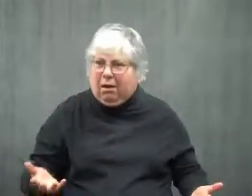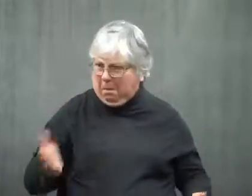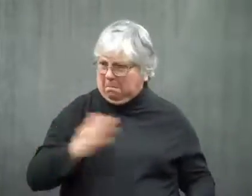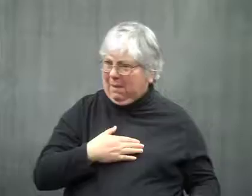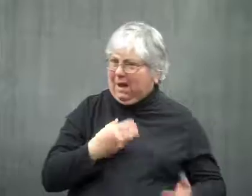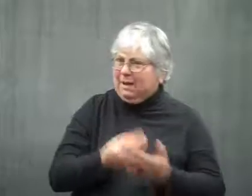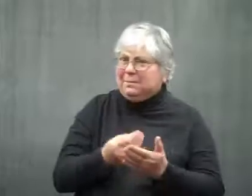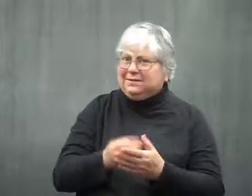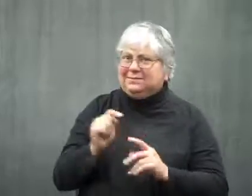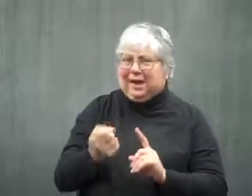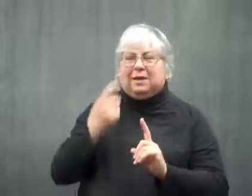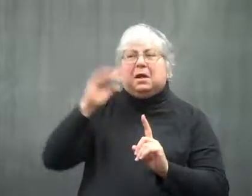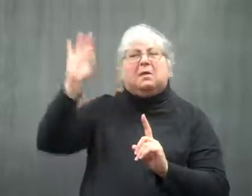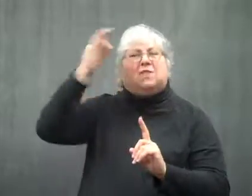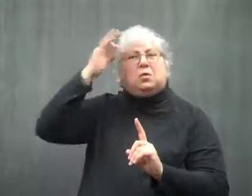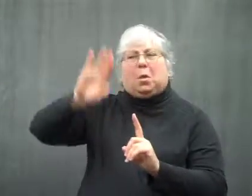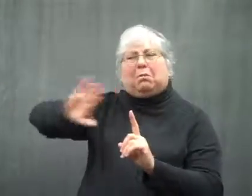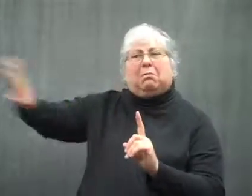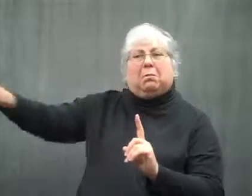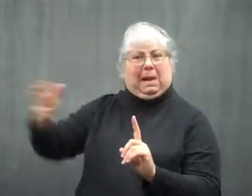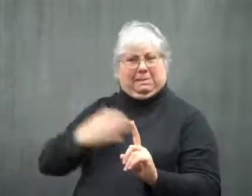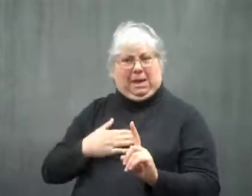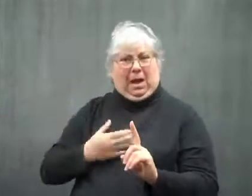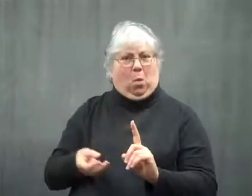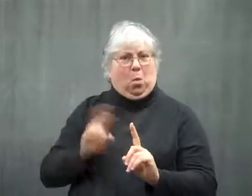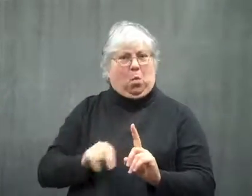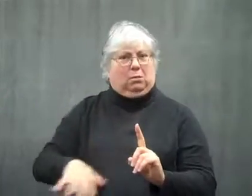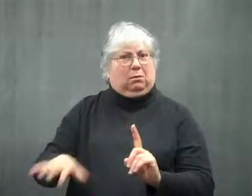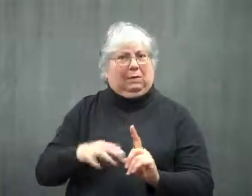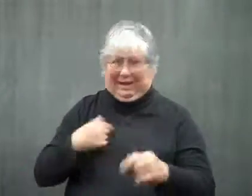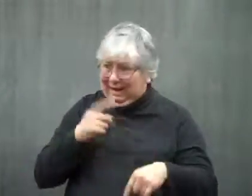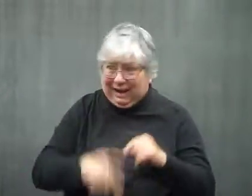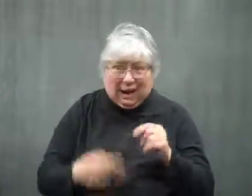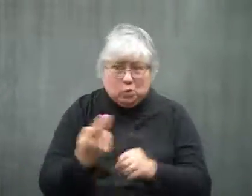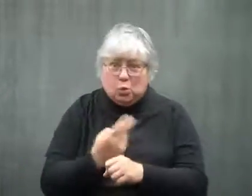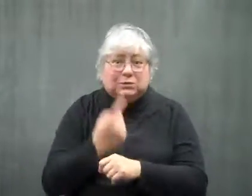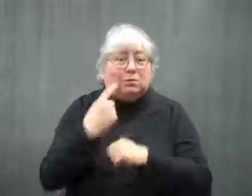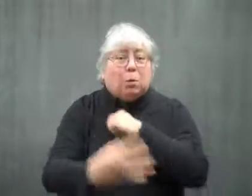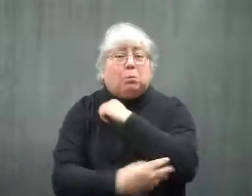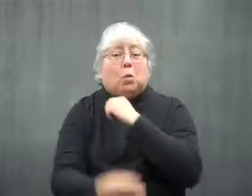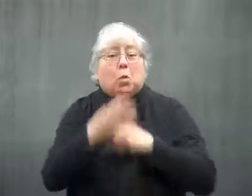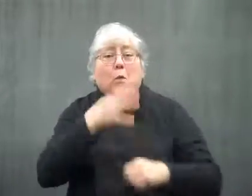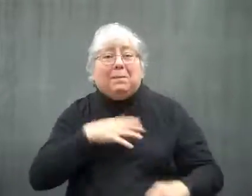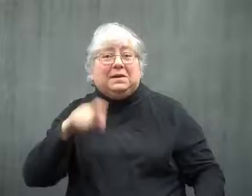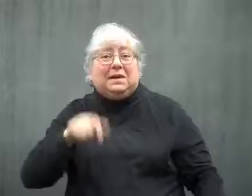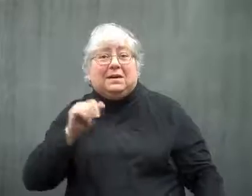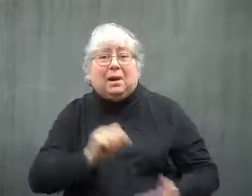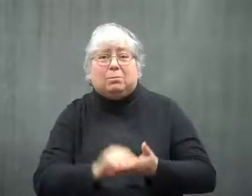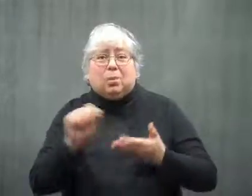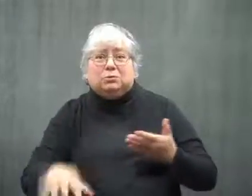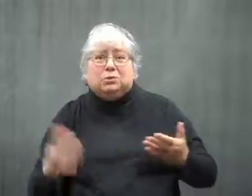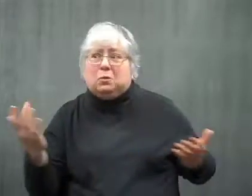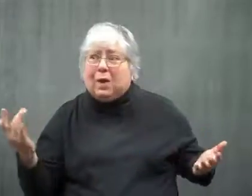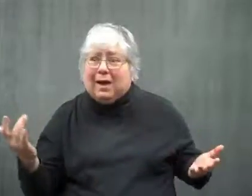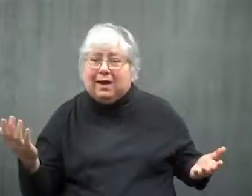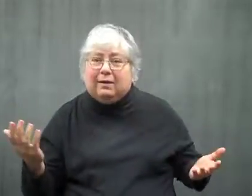They could not understand why their own money besides federal money couldn't be used to fund abortions for poor women.